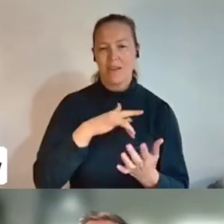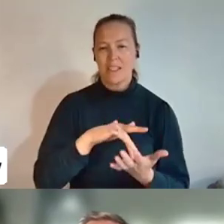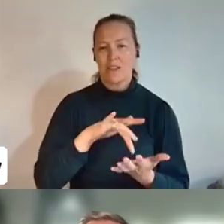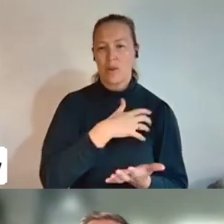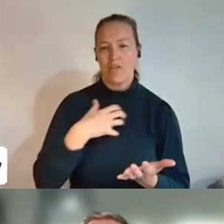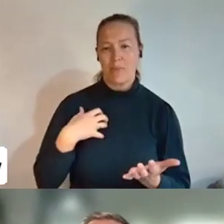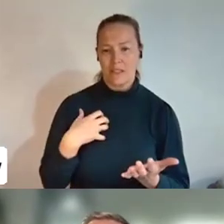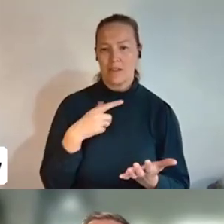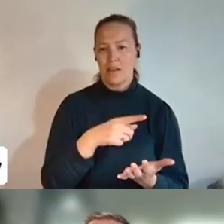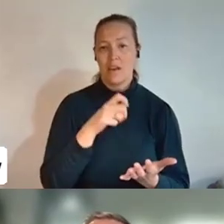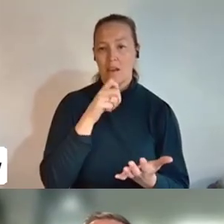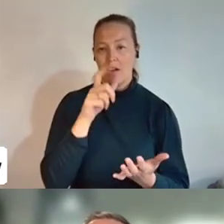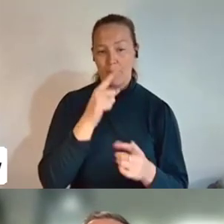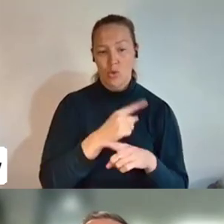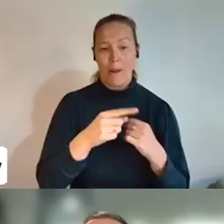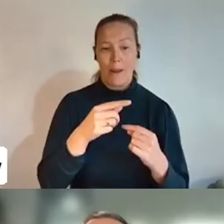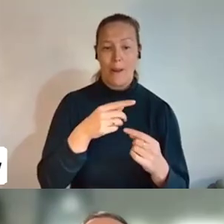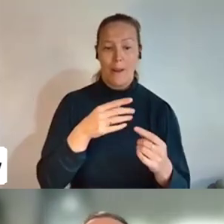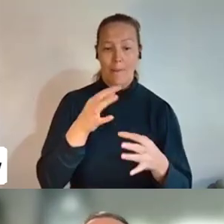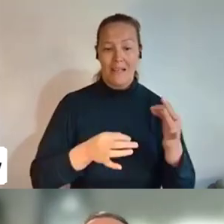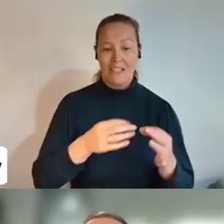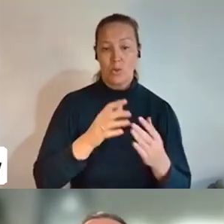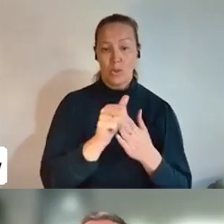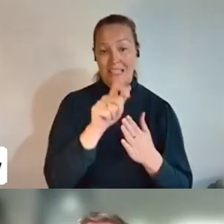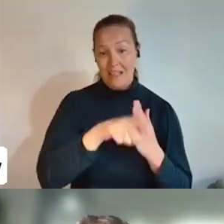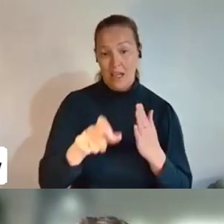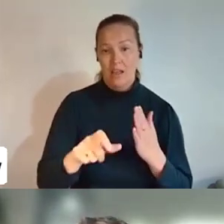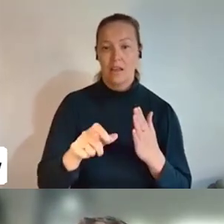political leader or decision maker the first people that pop into our mind will probably